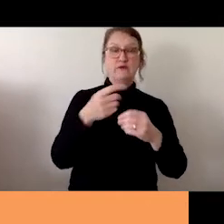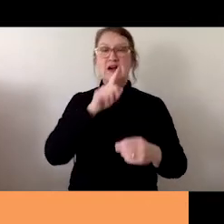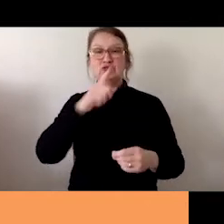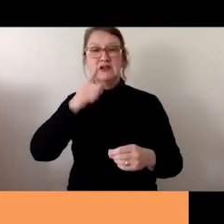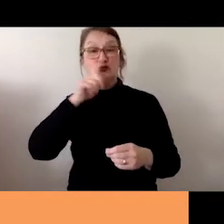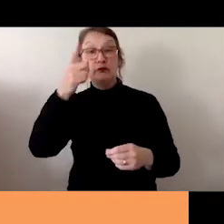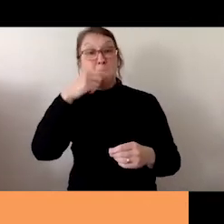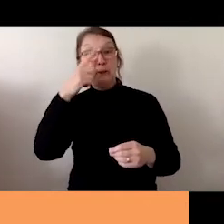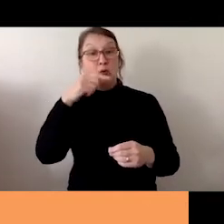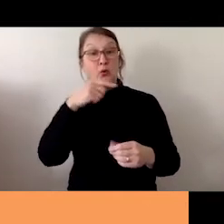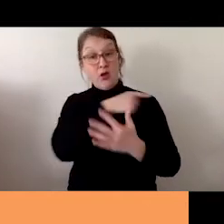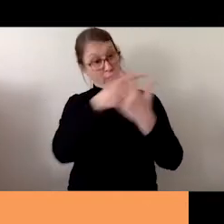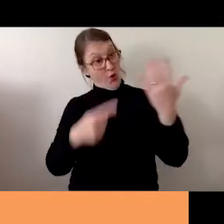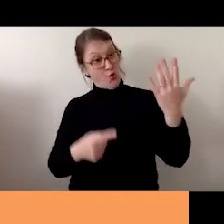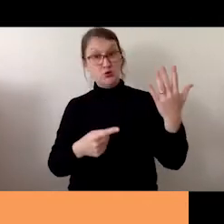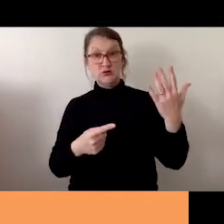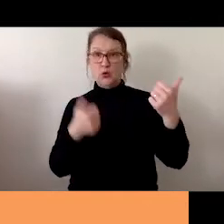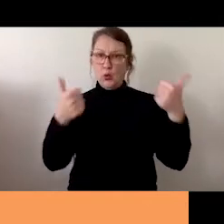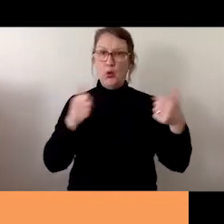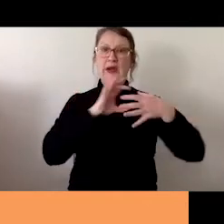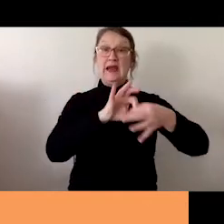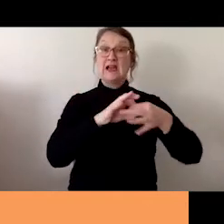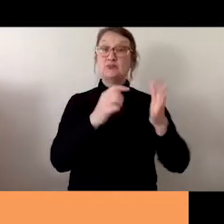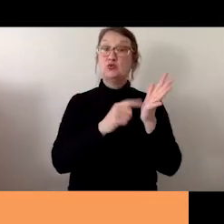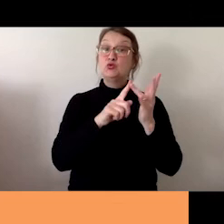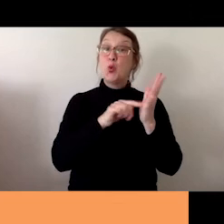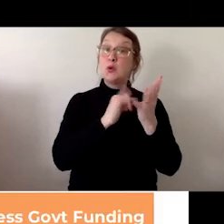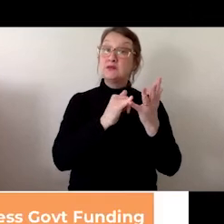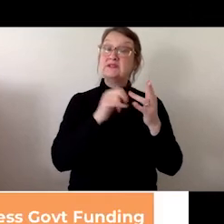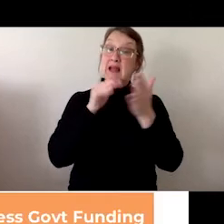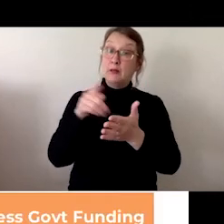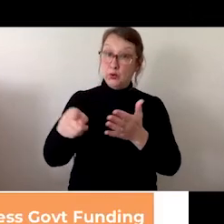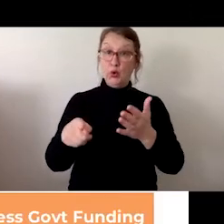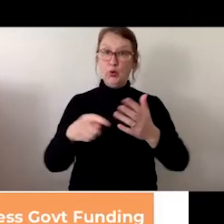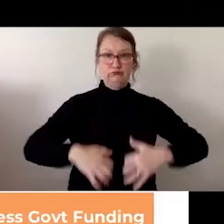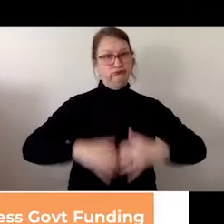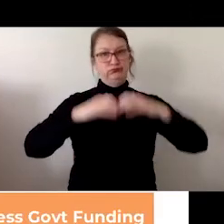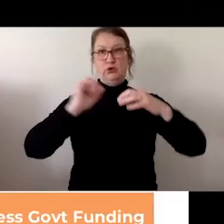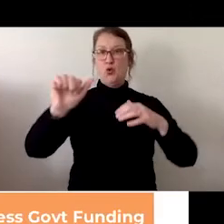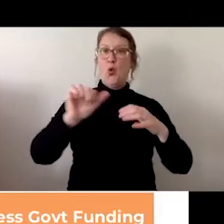tools that can help you build back better. I'm now moving to a new